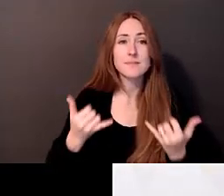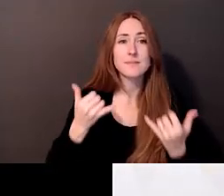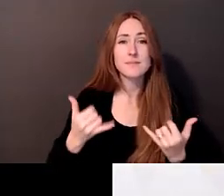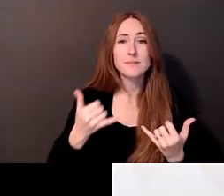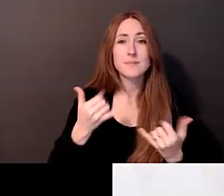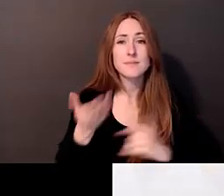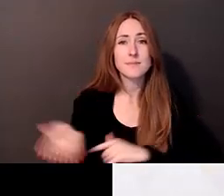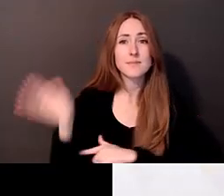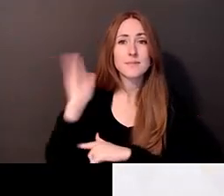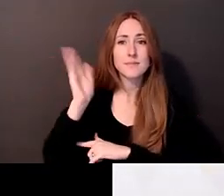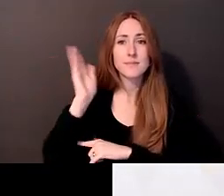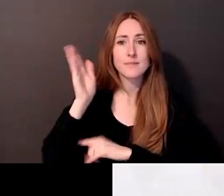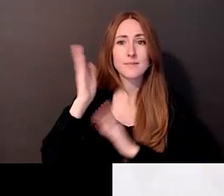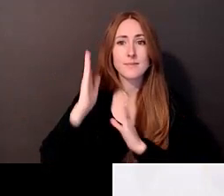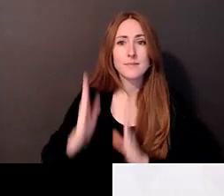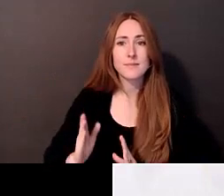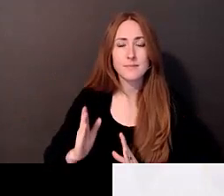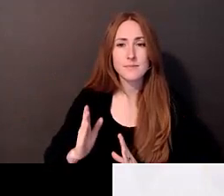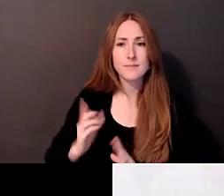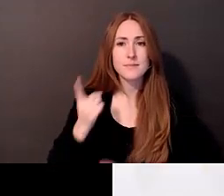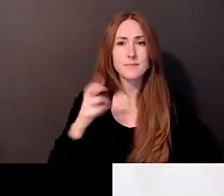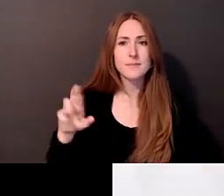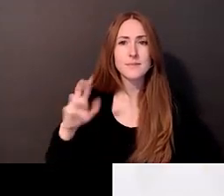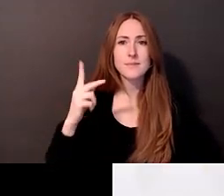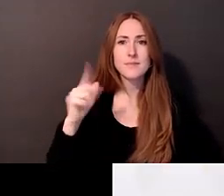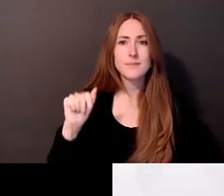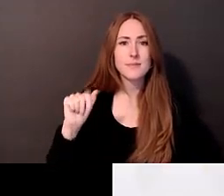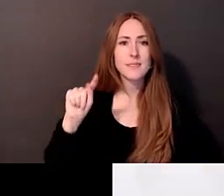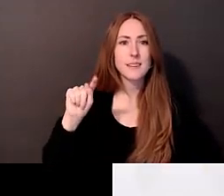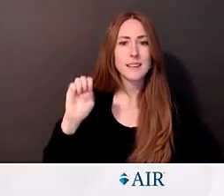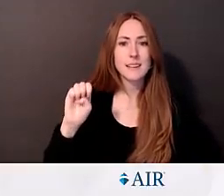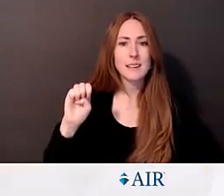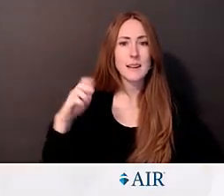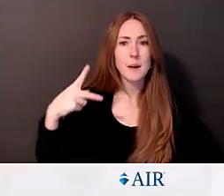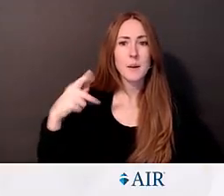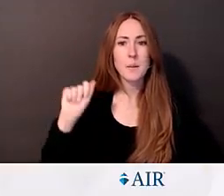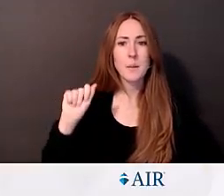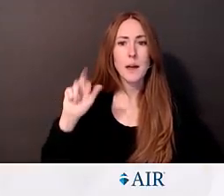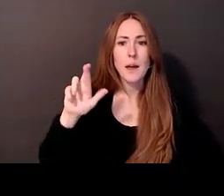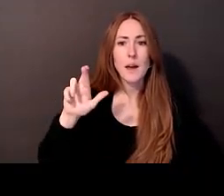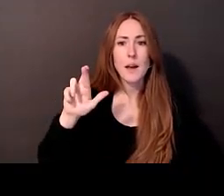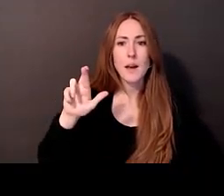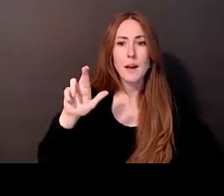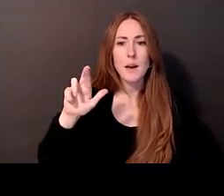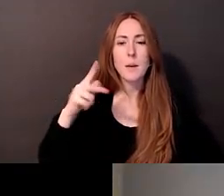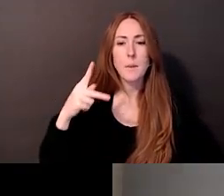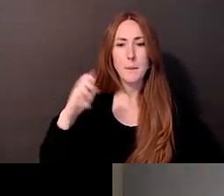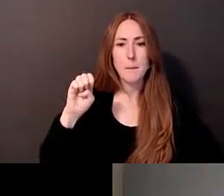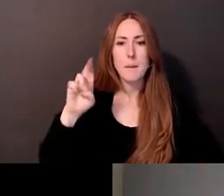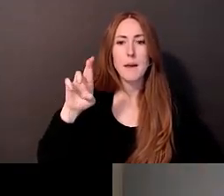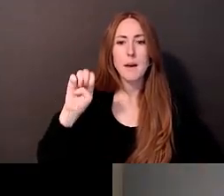by Dr. Kate Perepezko, who is from another NIDILRR